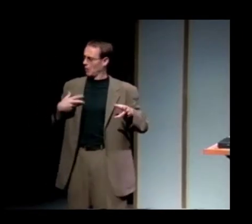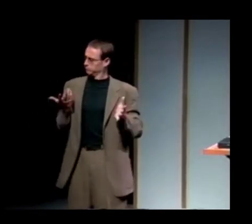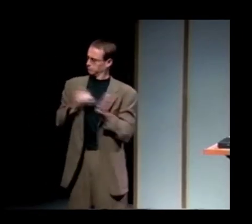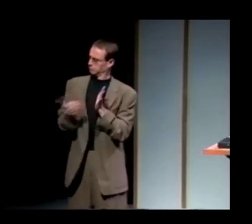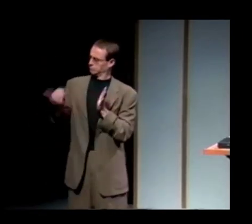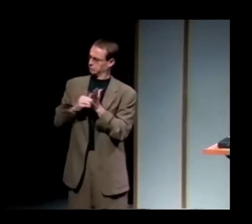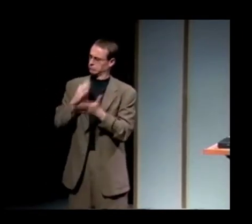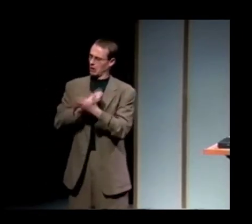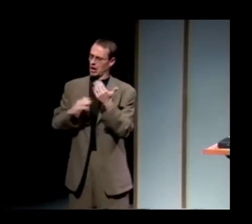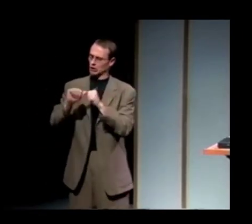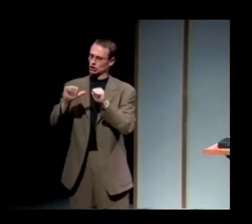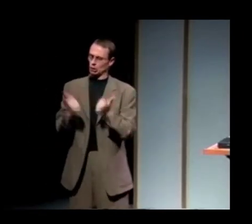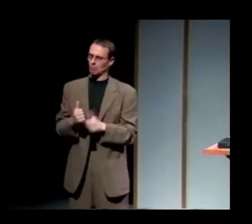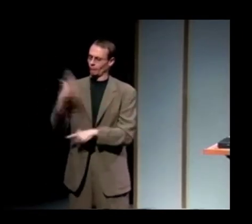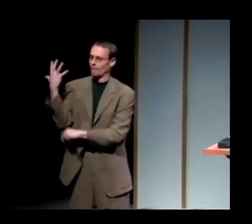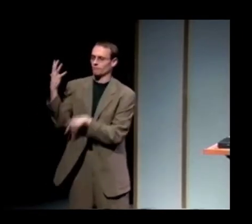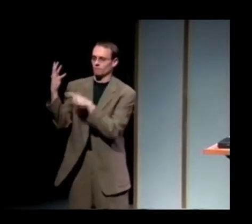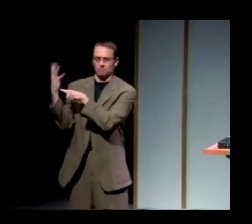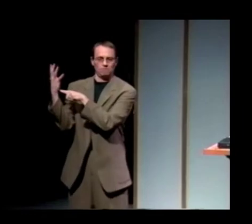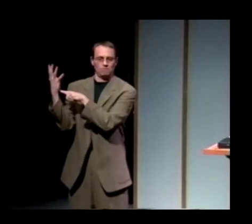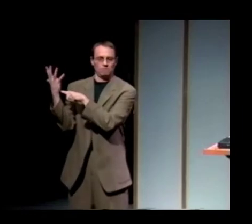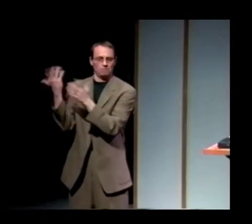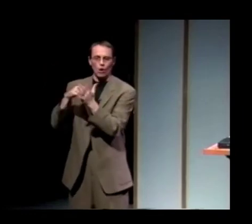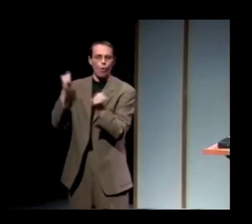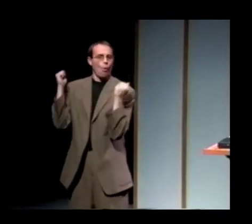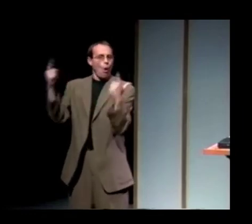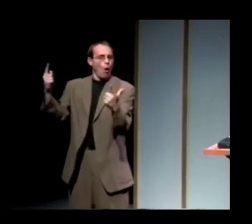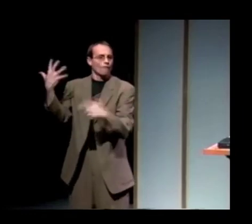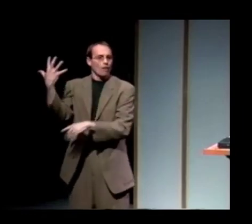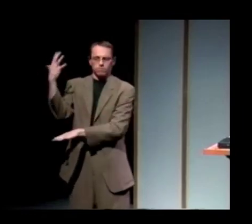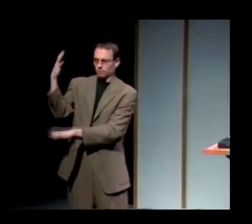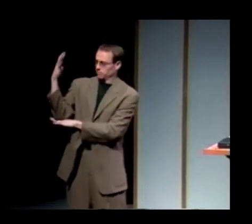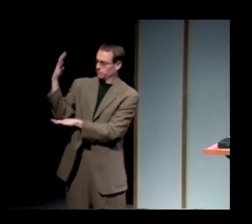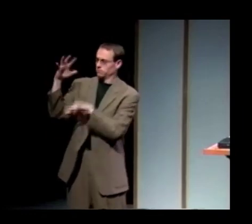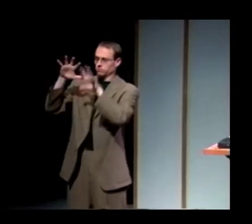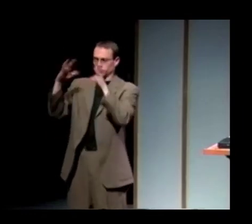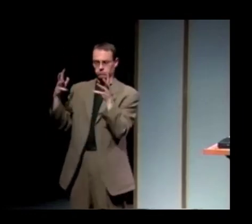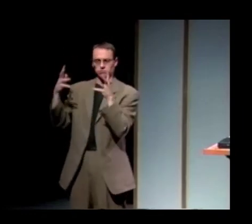OK. SO THAT'S A SNIPPET. THERE'S 5 HAND SHAPES THAT WE USE, ALL 5.